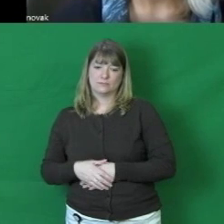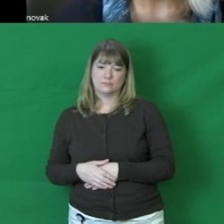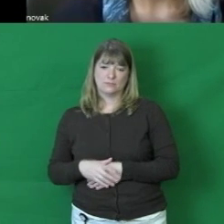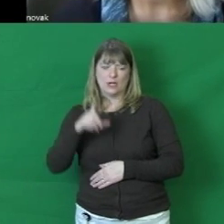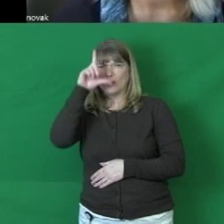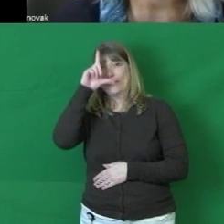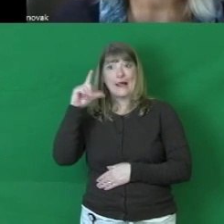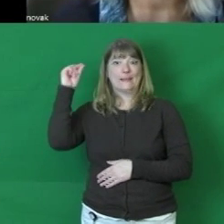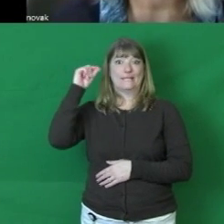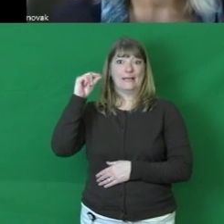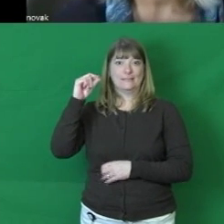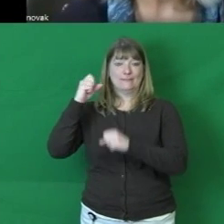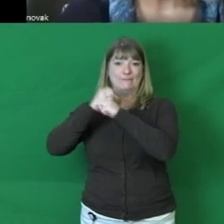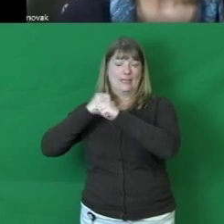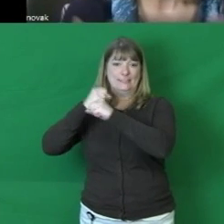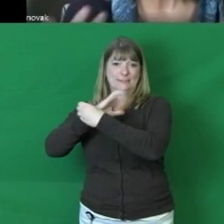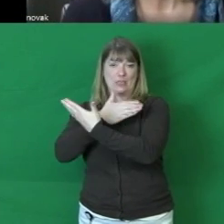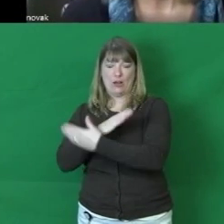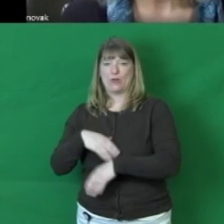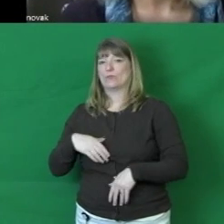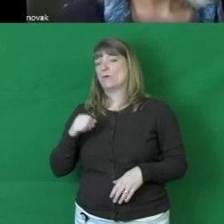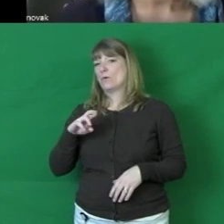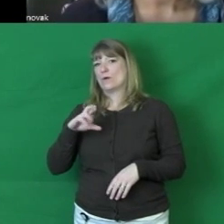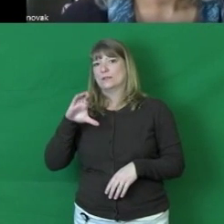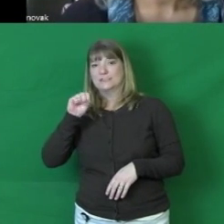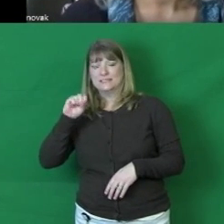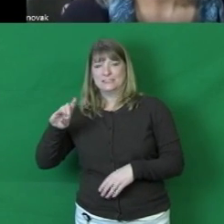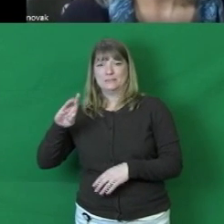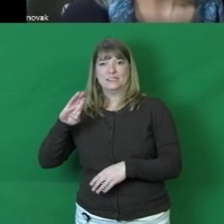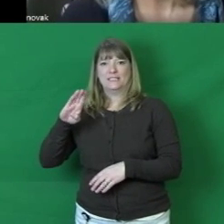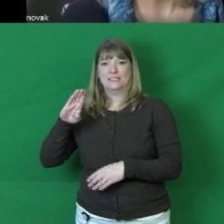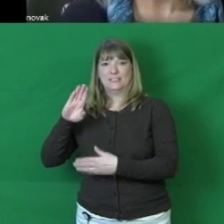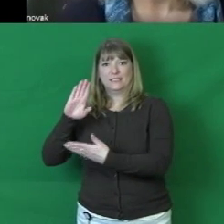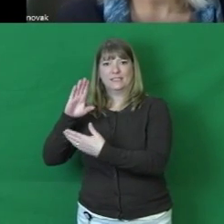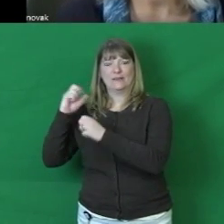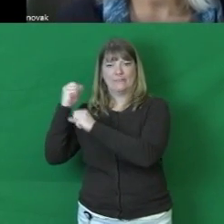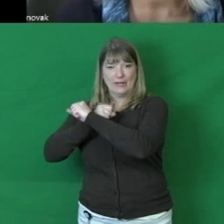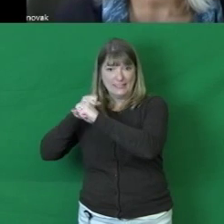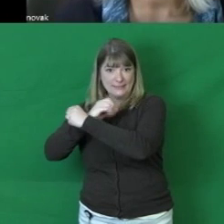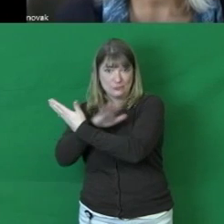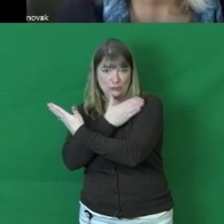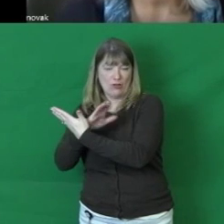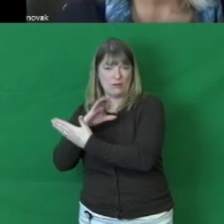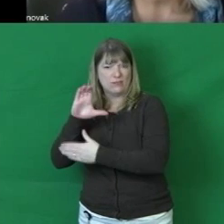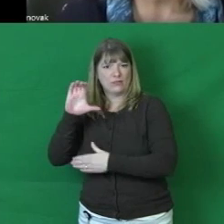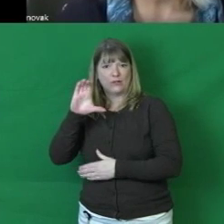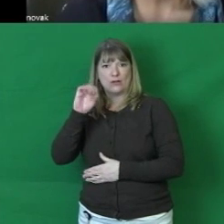the Gallaudet Fight Song or the CSDB Fight Song, that the Colorado School for the Deaf and the Blind